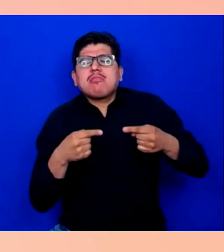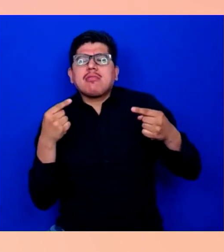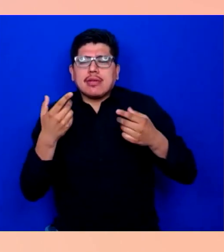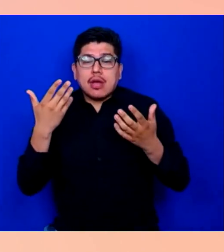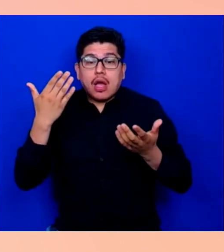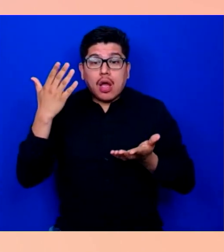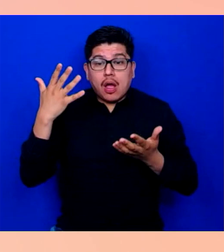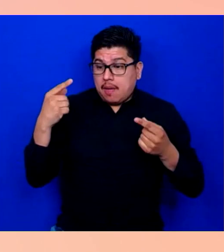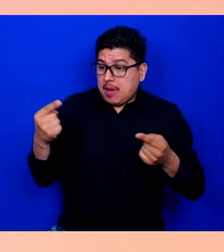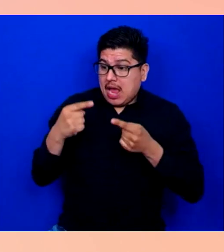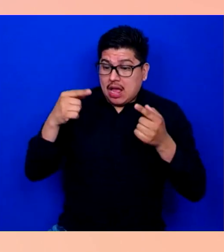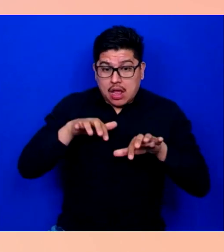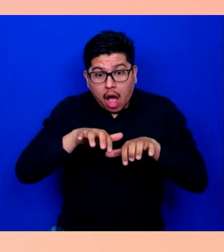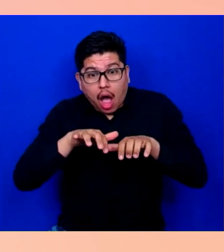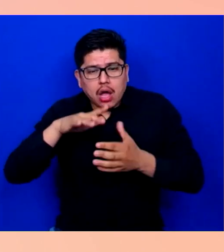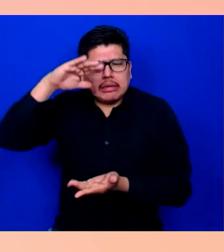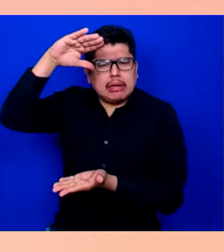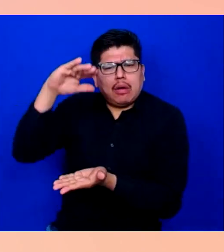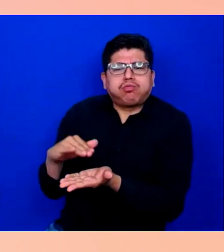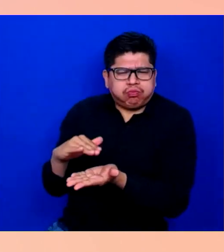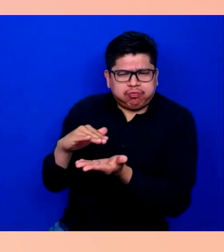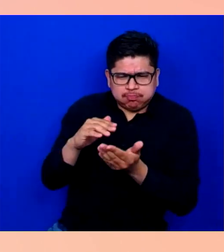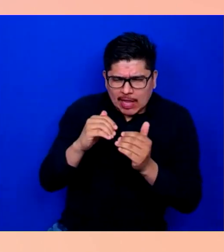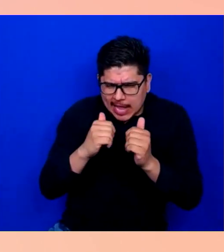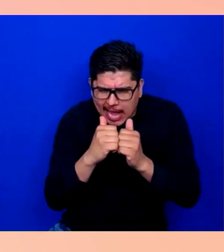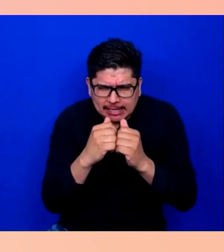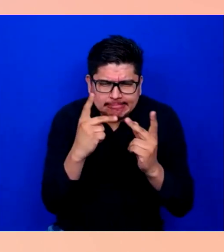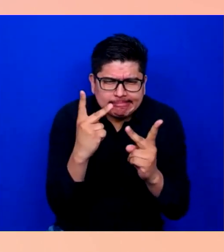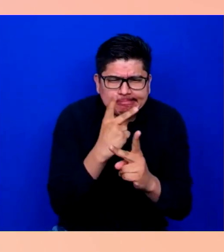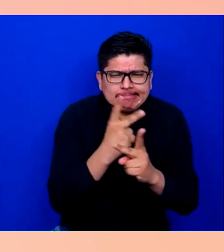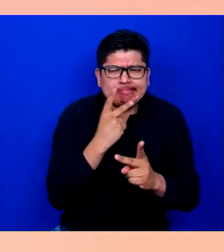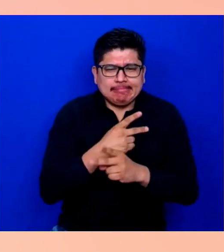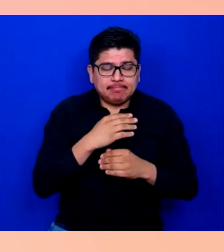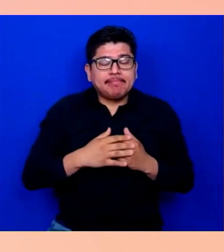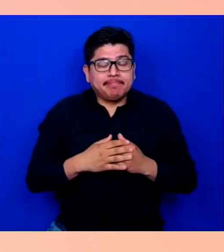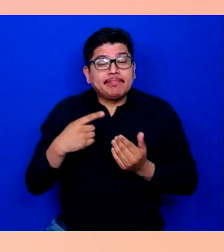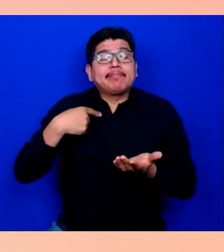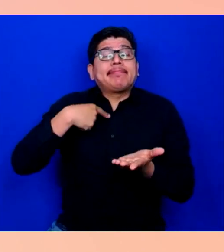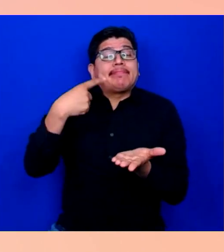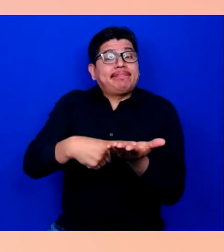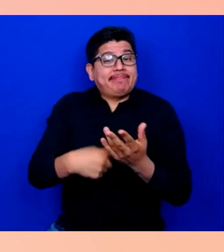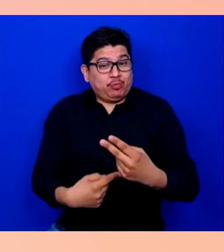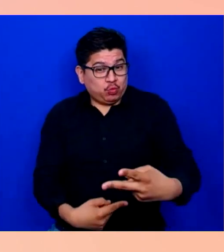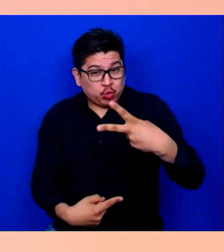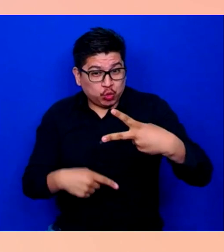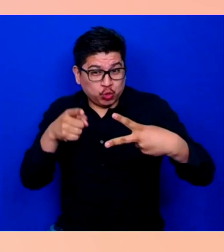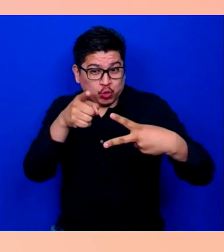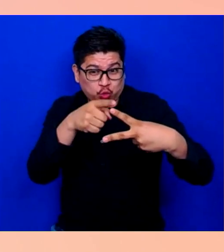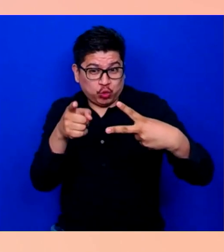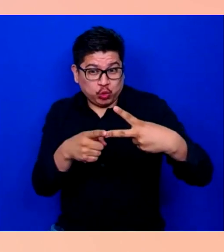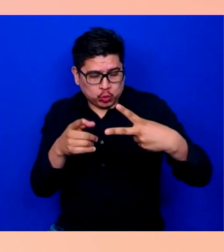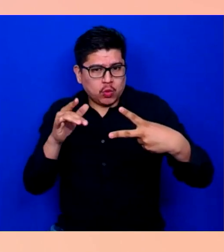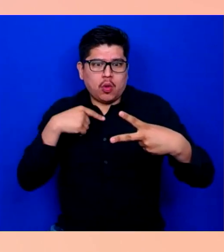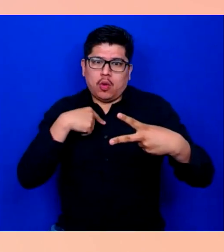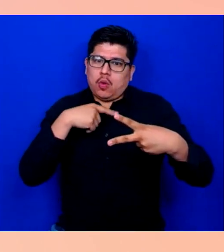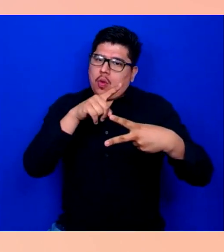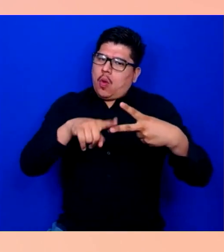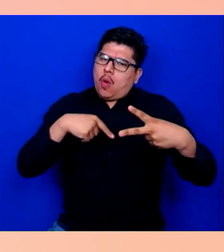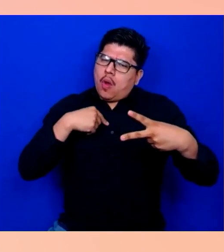I'm going to talk about two tools that I honestly use literally every day that help me do just that.